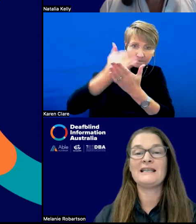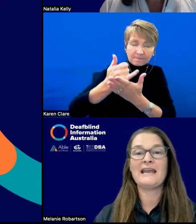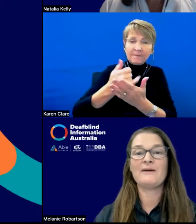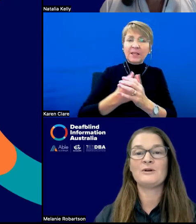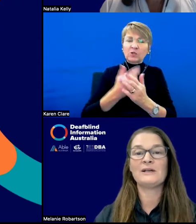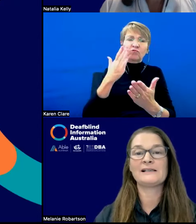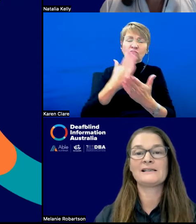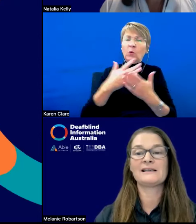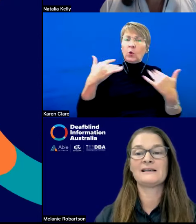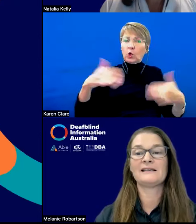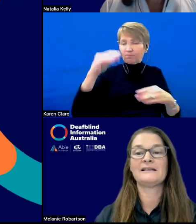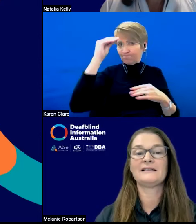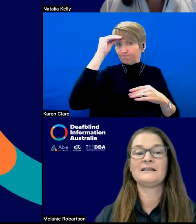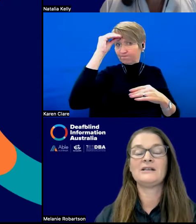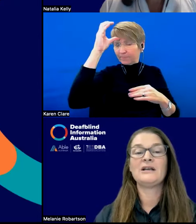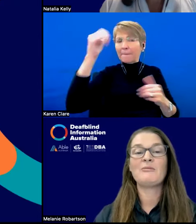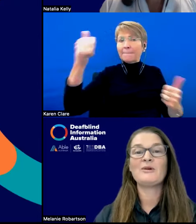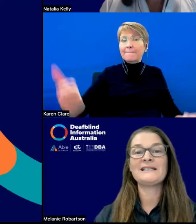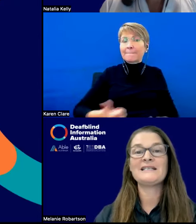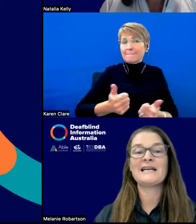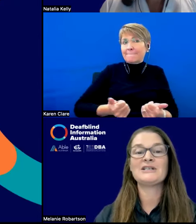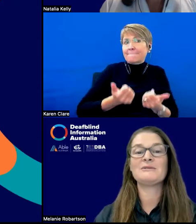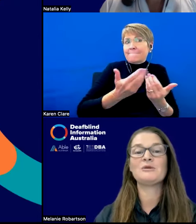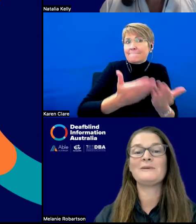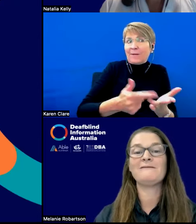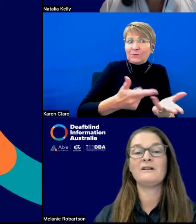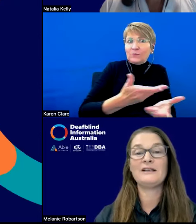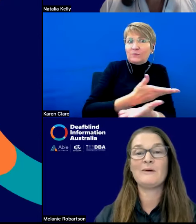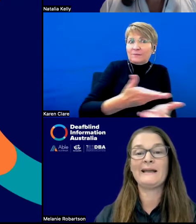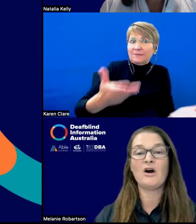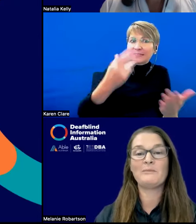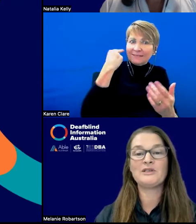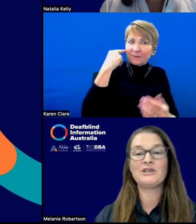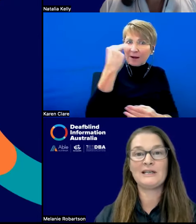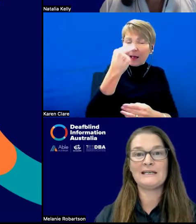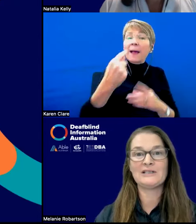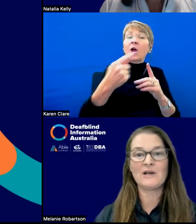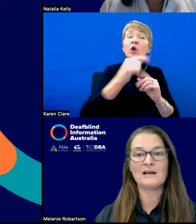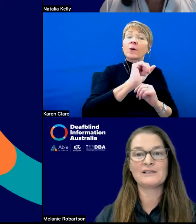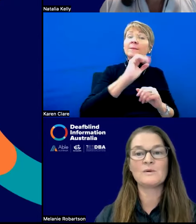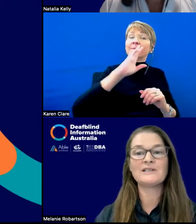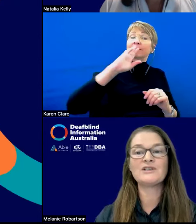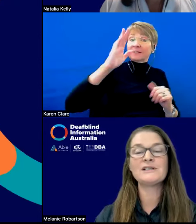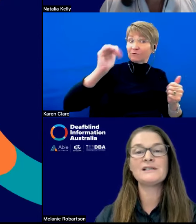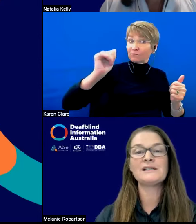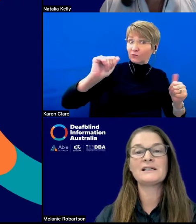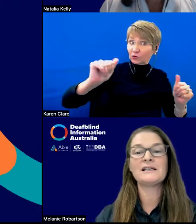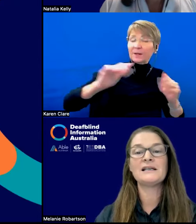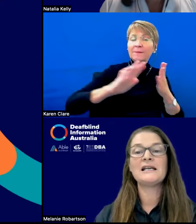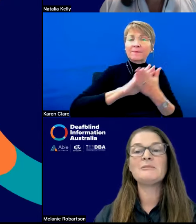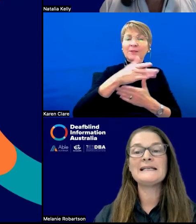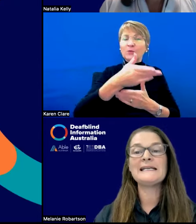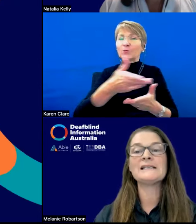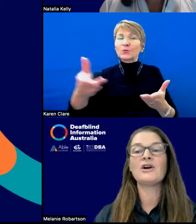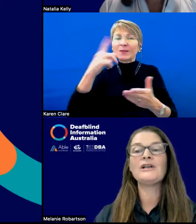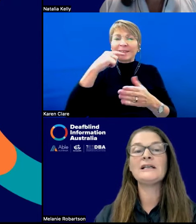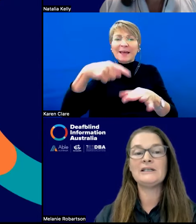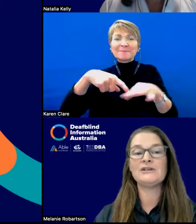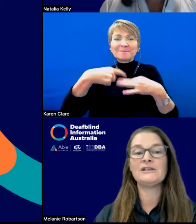in their networks. Her presentation will be followed by an opportunity to ask questions. Please only use